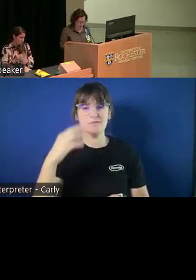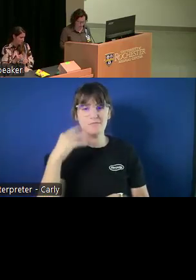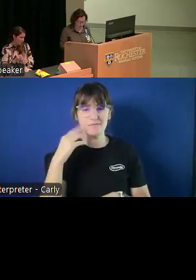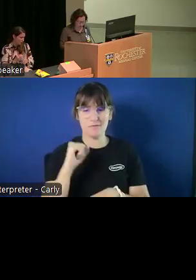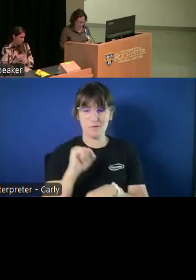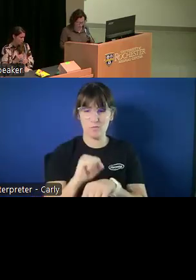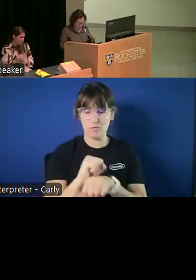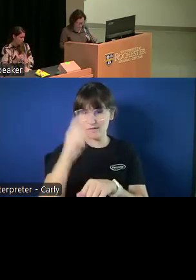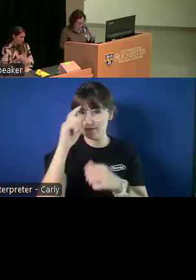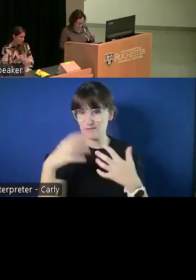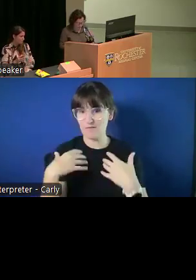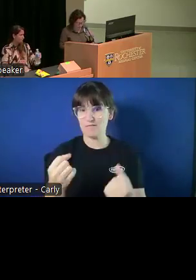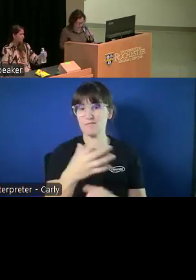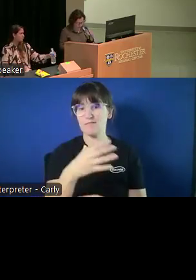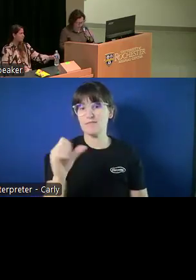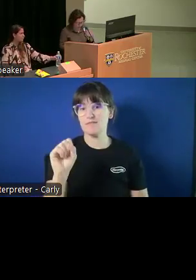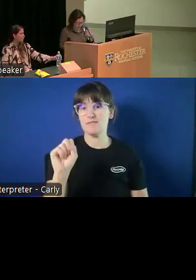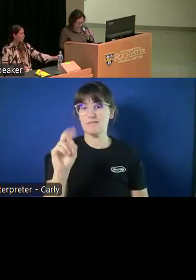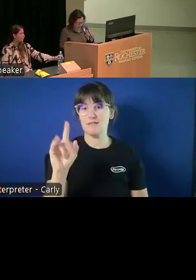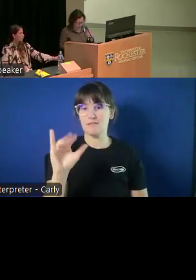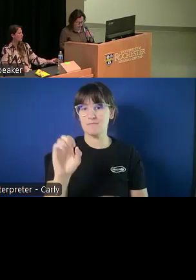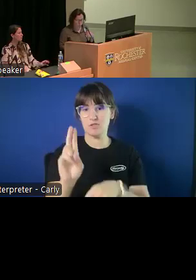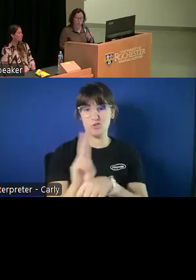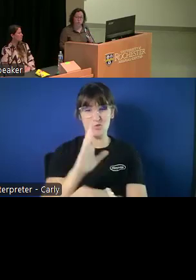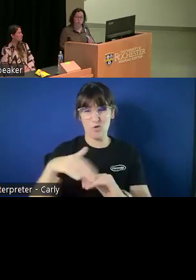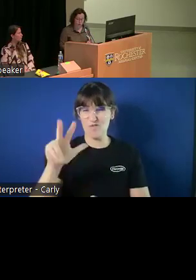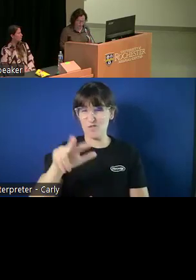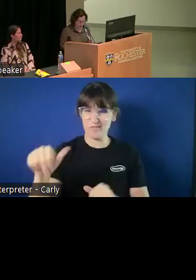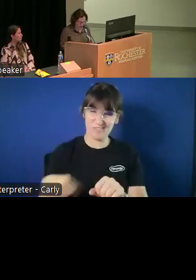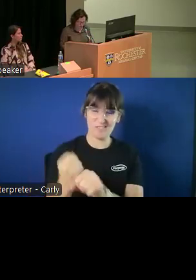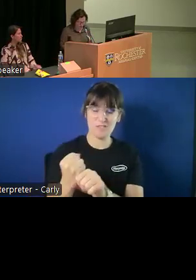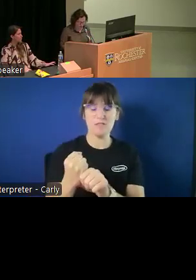of mental health and substance use disorders her experience includes research direct patient care